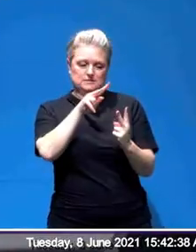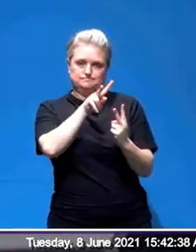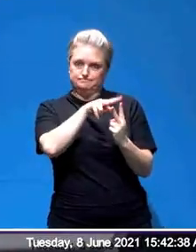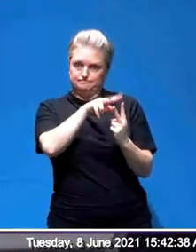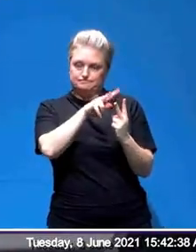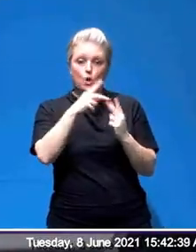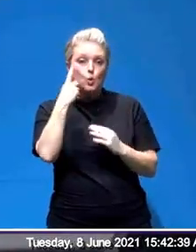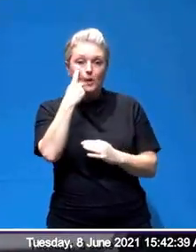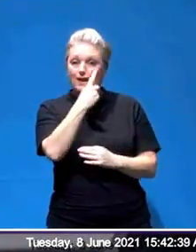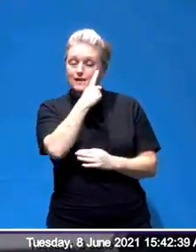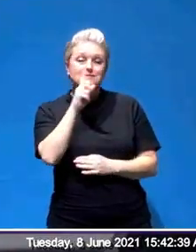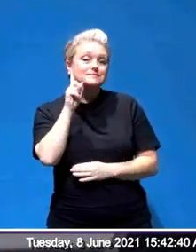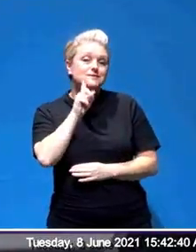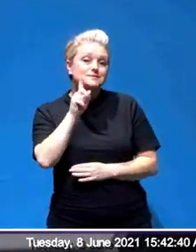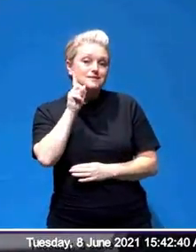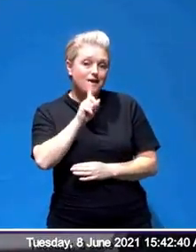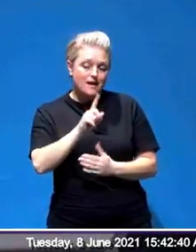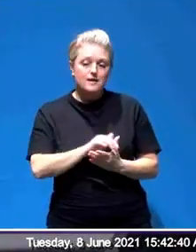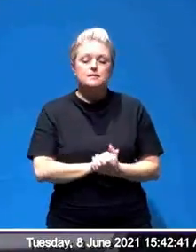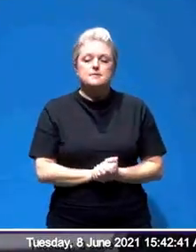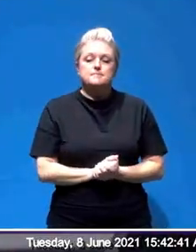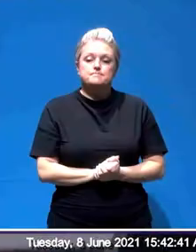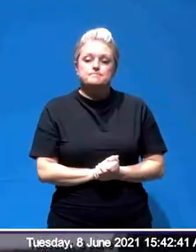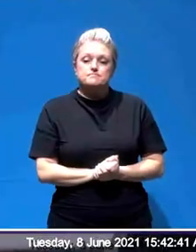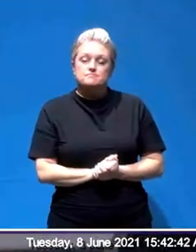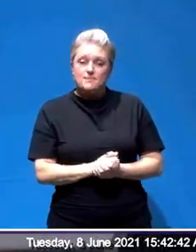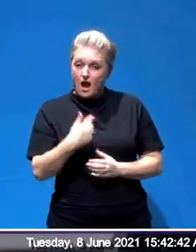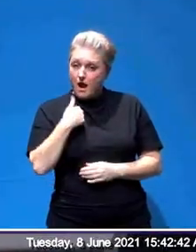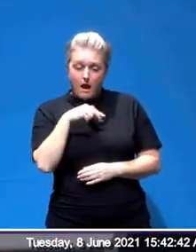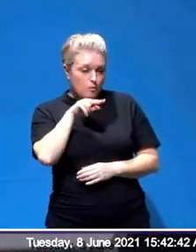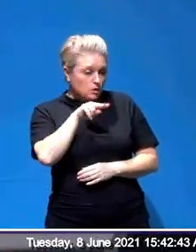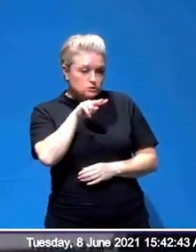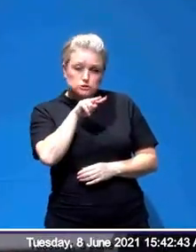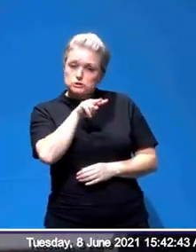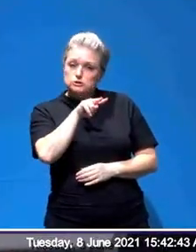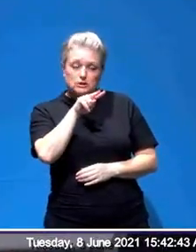and it absolutely --- we absolutely need to do better and